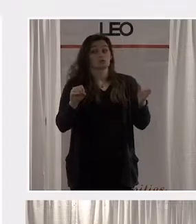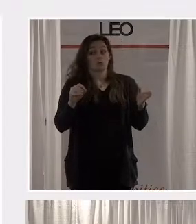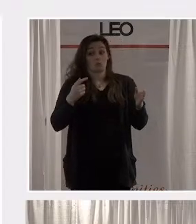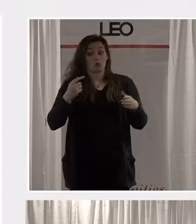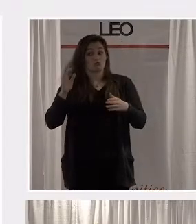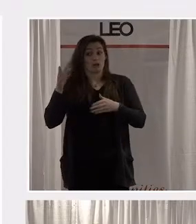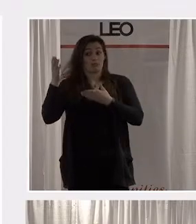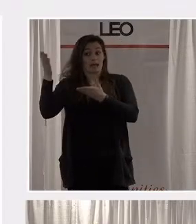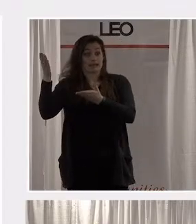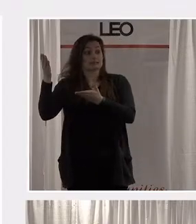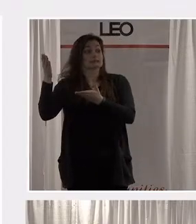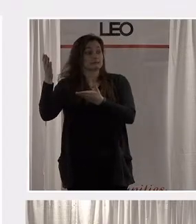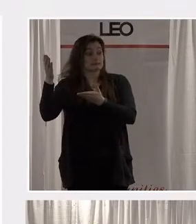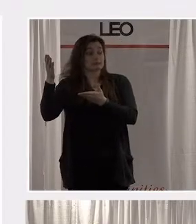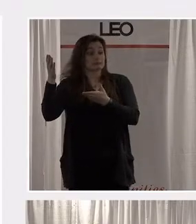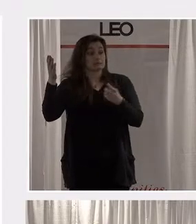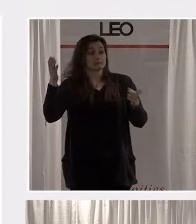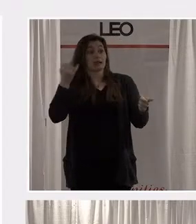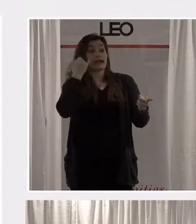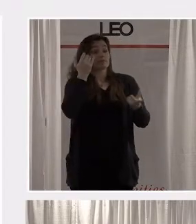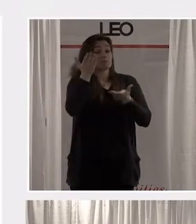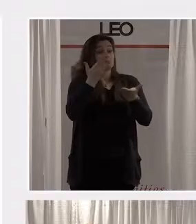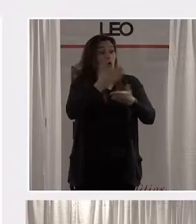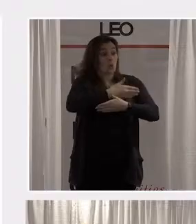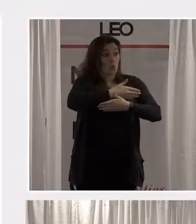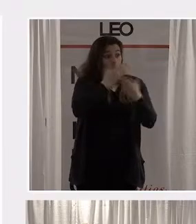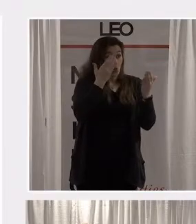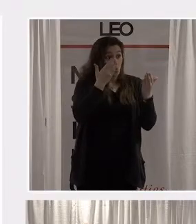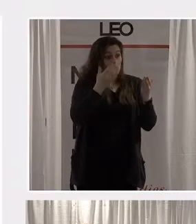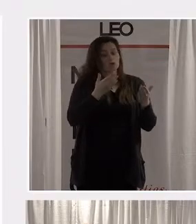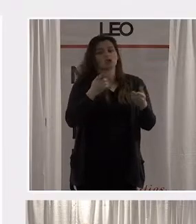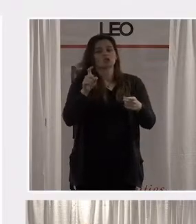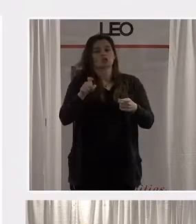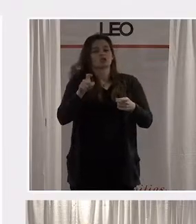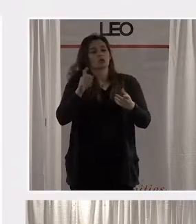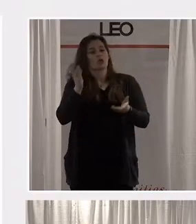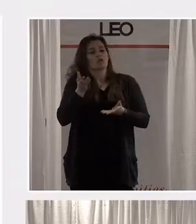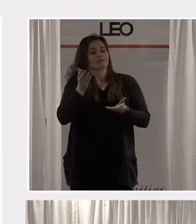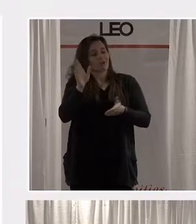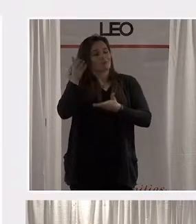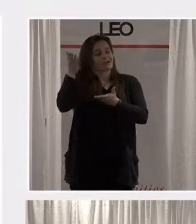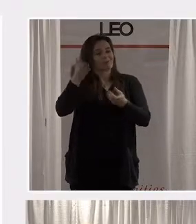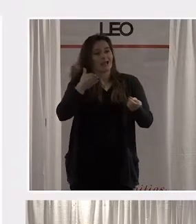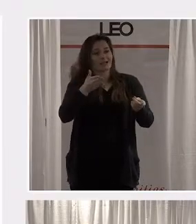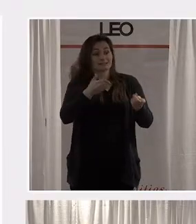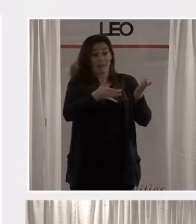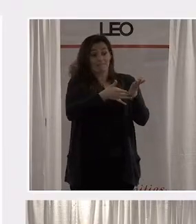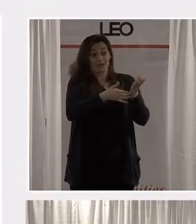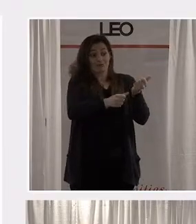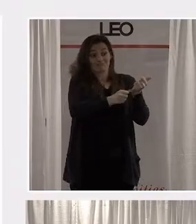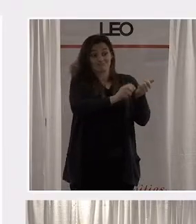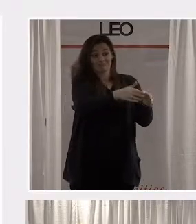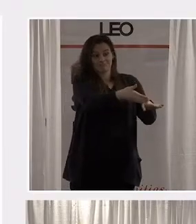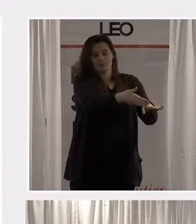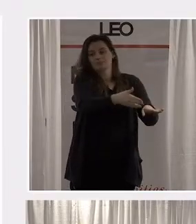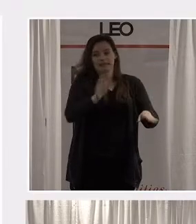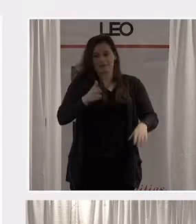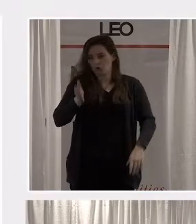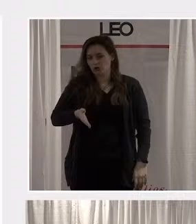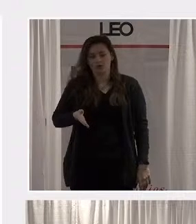AS AN ALTERNATIVE TO GETTING THOSE SUPPORTS AND SERVICES. THE PARTNERSHIP FOR ACCESS AWARENESS NOVA SCOTIA